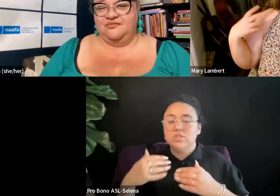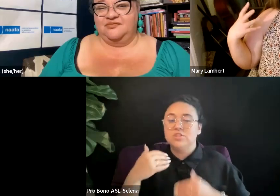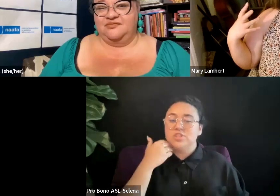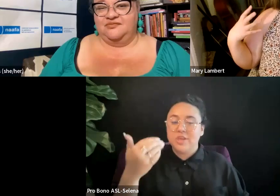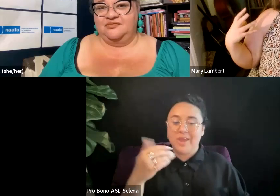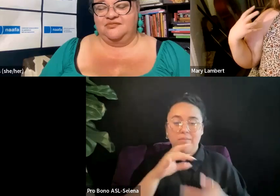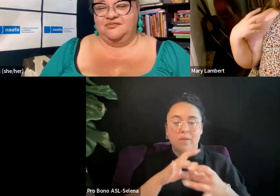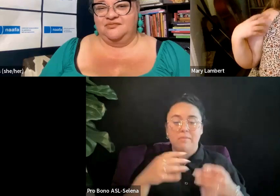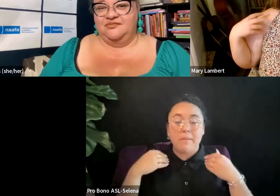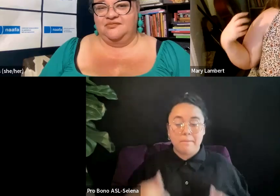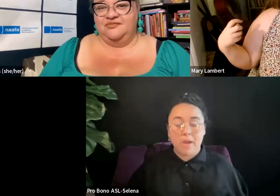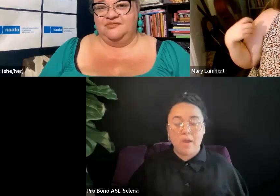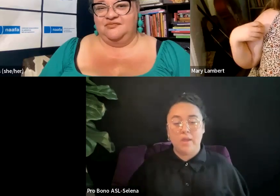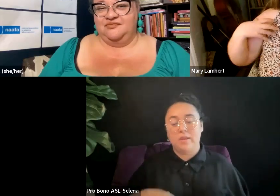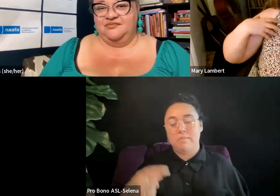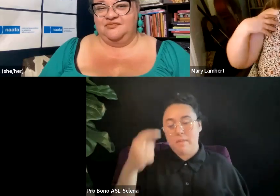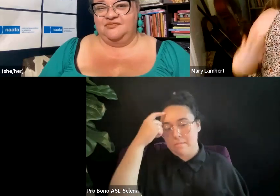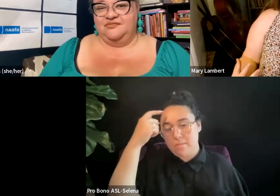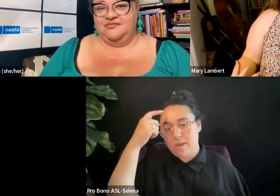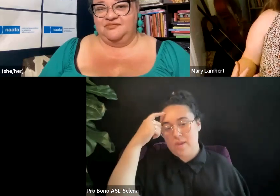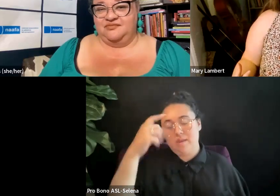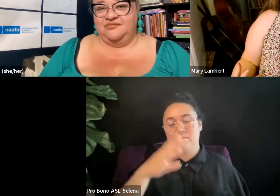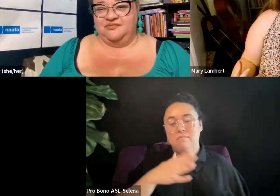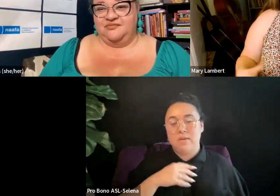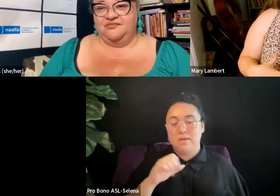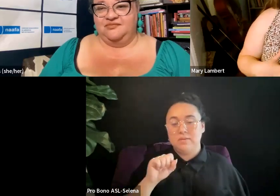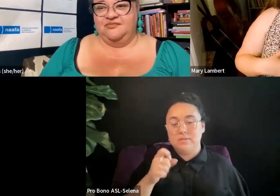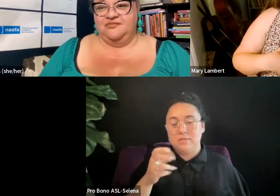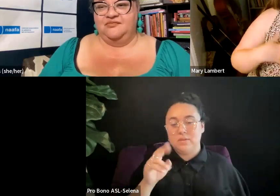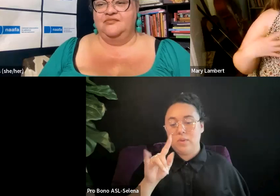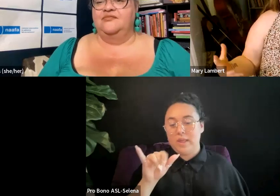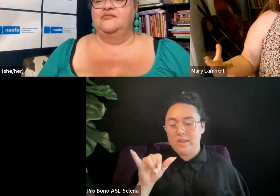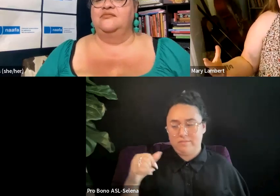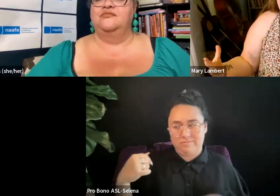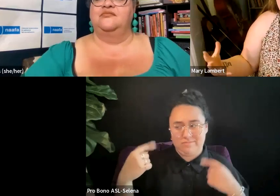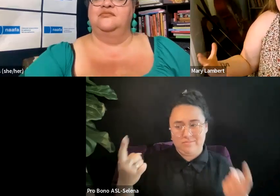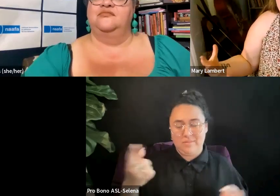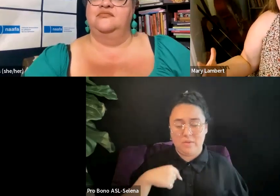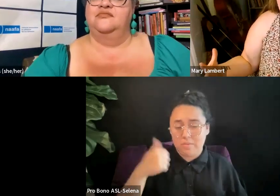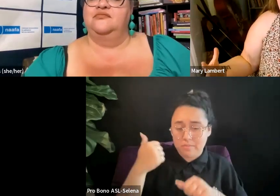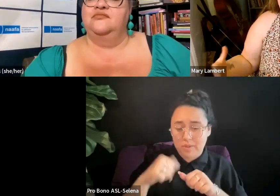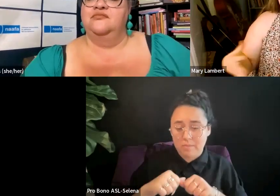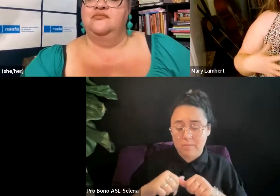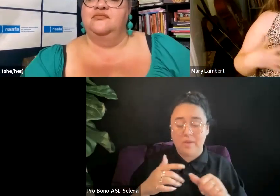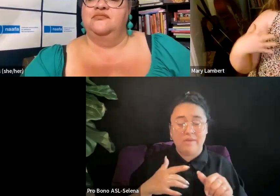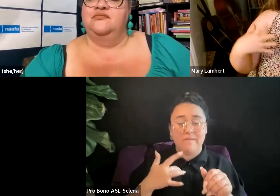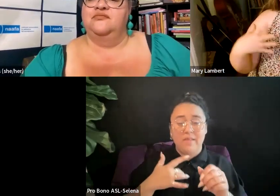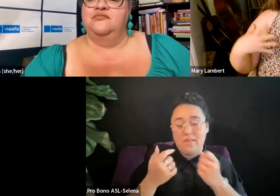and my brain and my sexuality for as long as I can remember. This feeling of liberation is